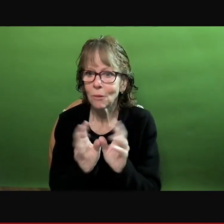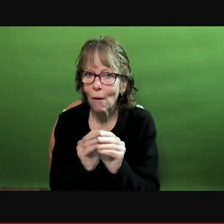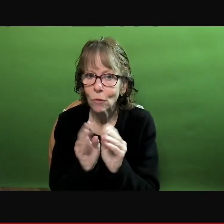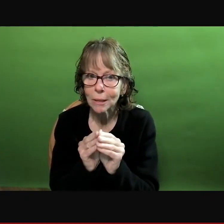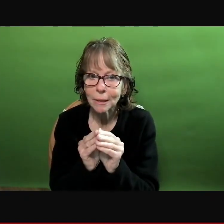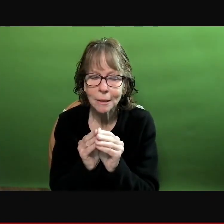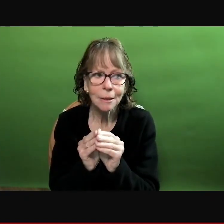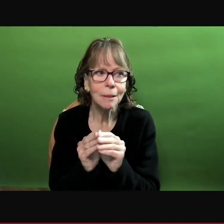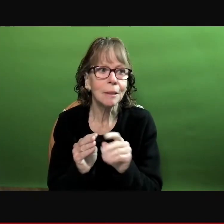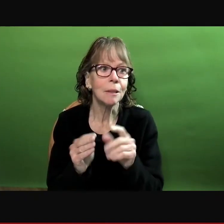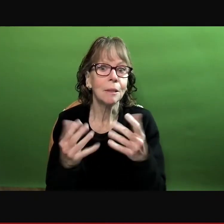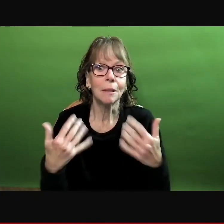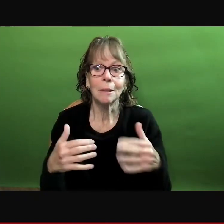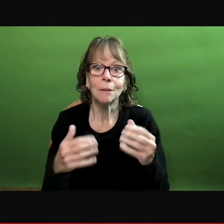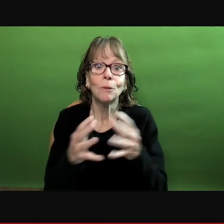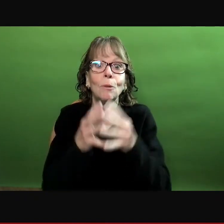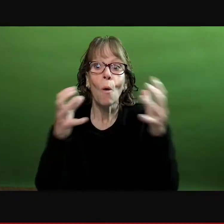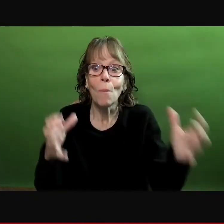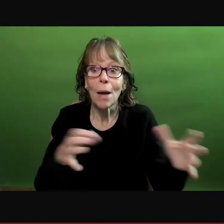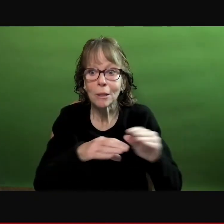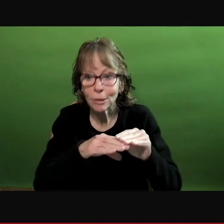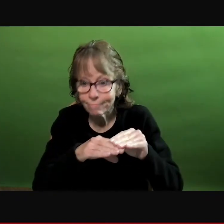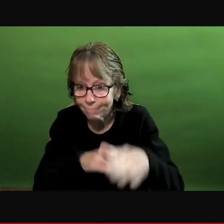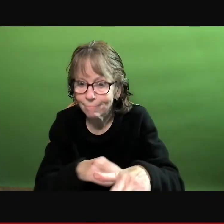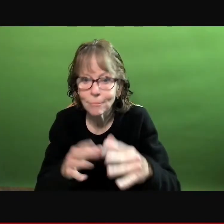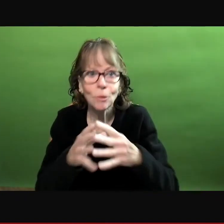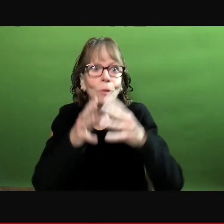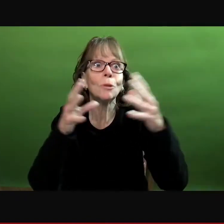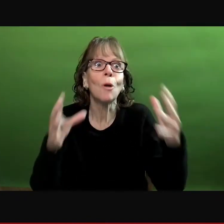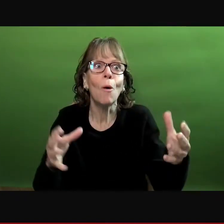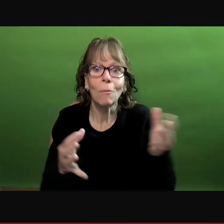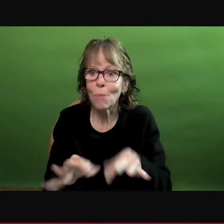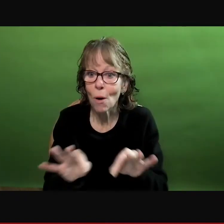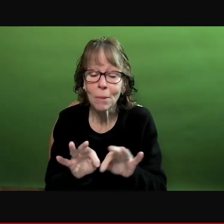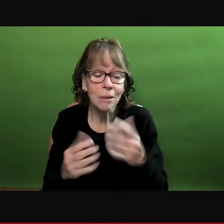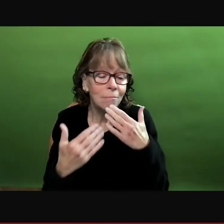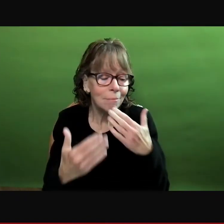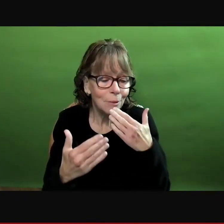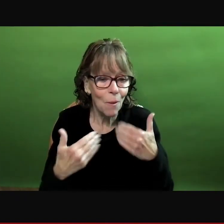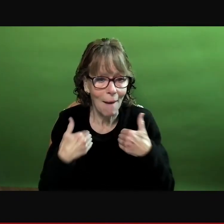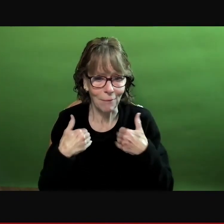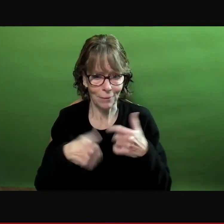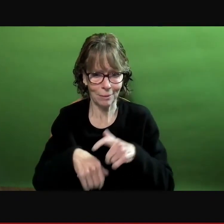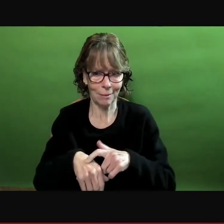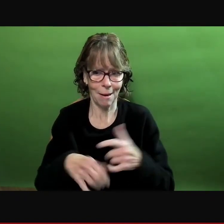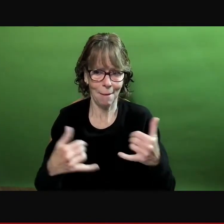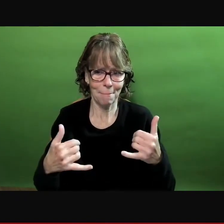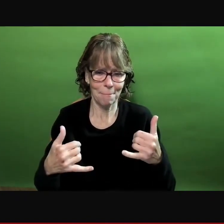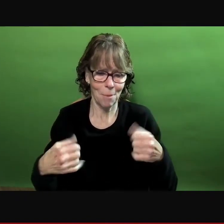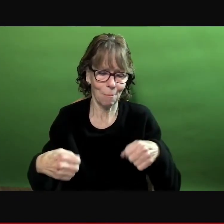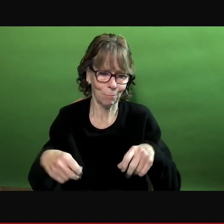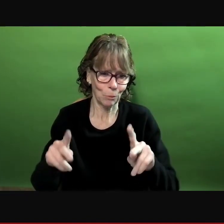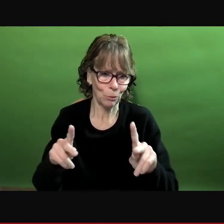so impactful and so important. I'm truly grateful for the opportunity to give